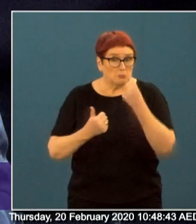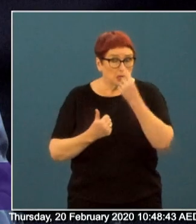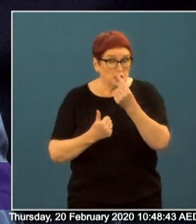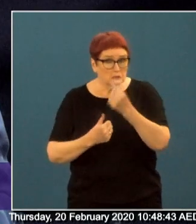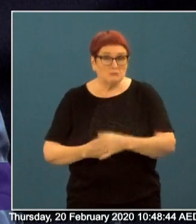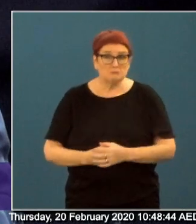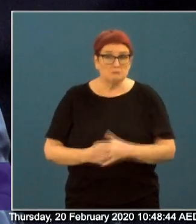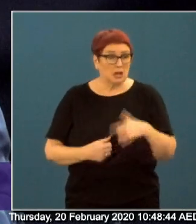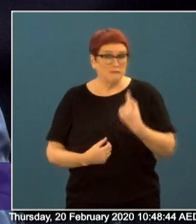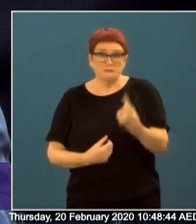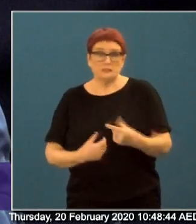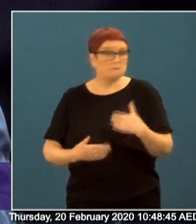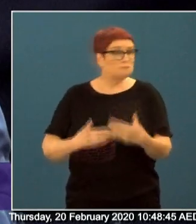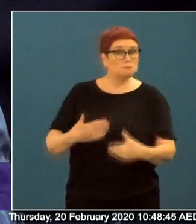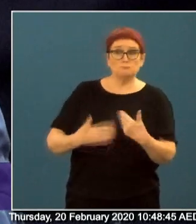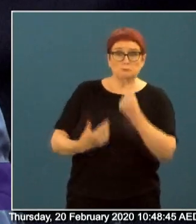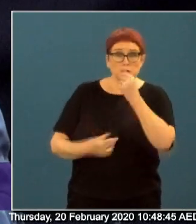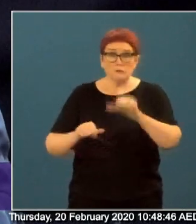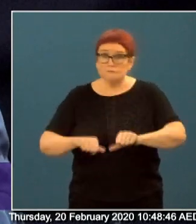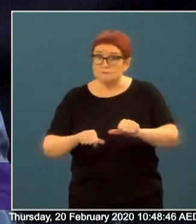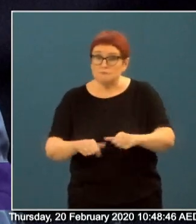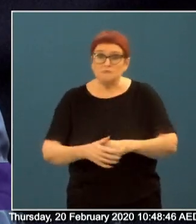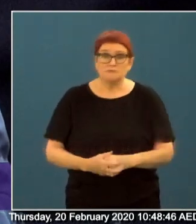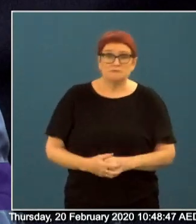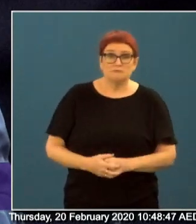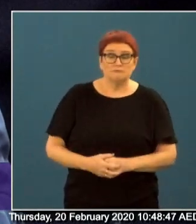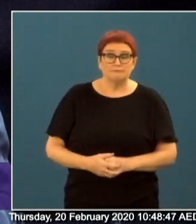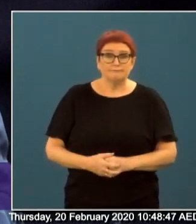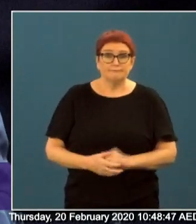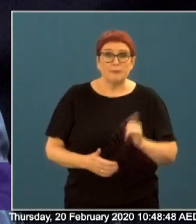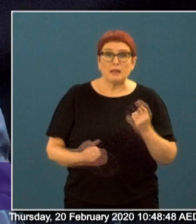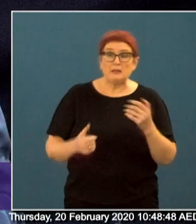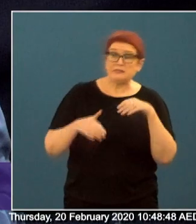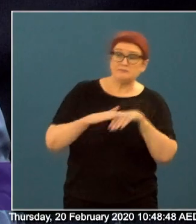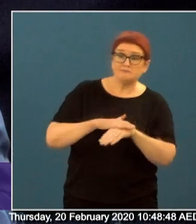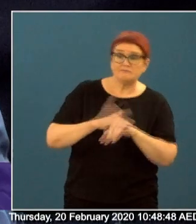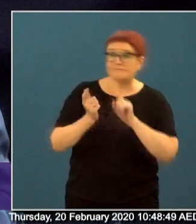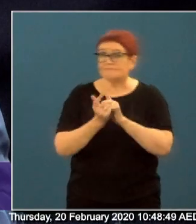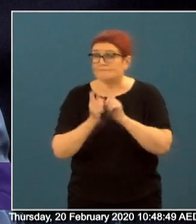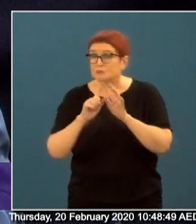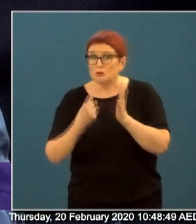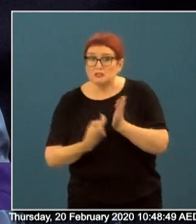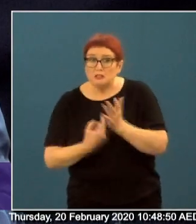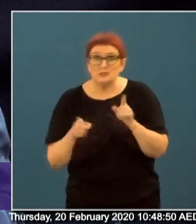independent and so may be able to access health care more readily along conventional lines,